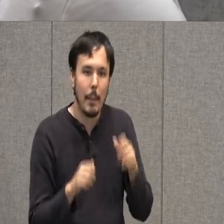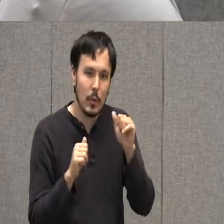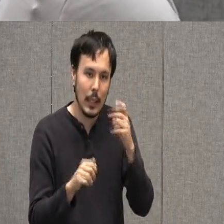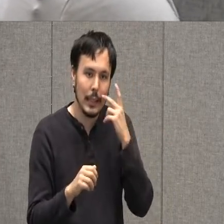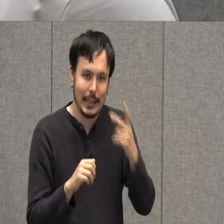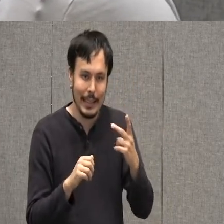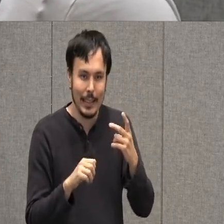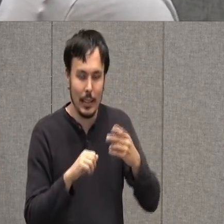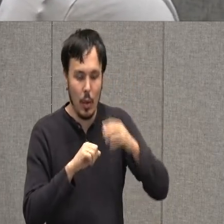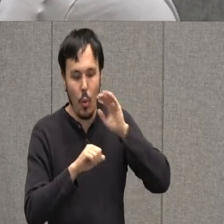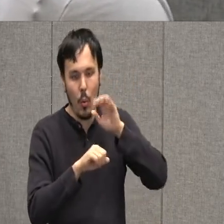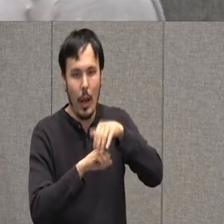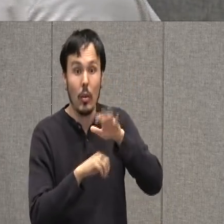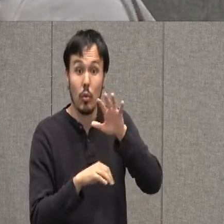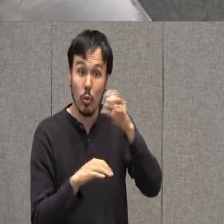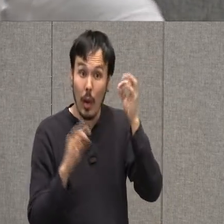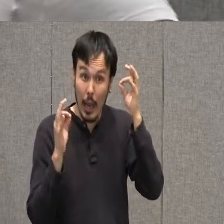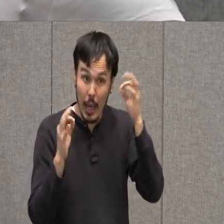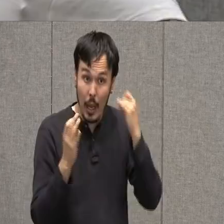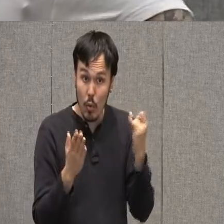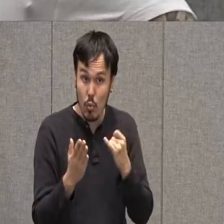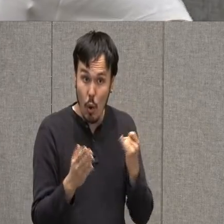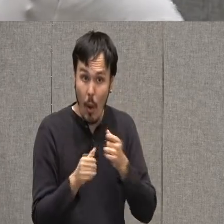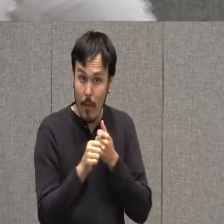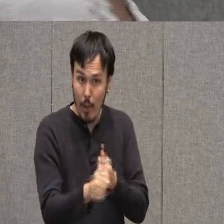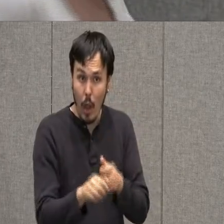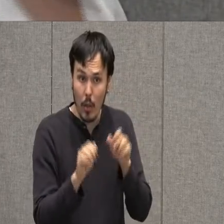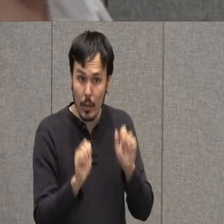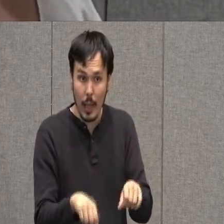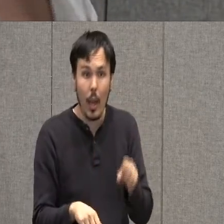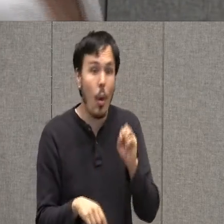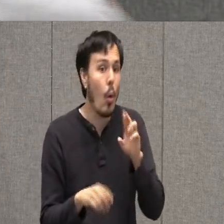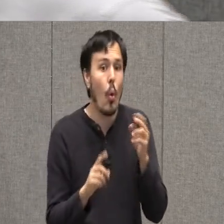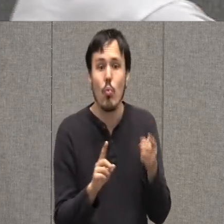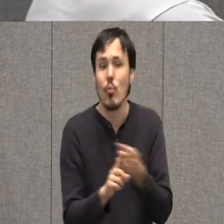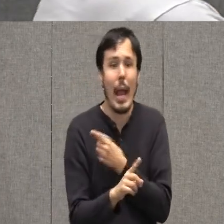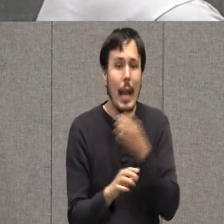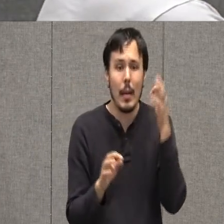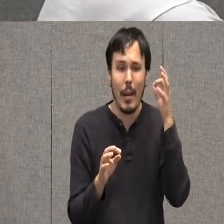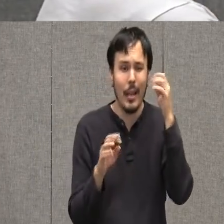And you can try and draw your hair the way it is. You can try and draw a random hair. It's totally up to you.